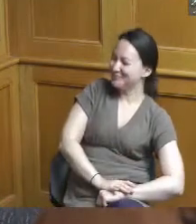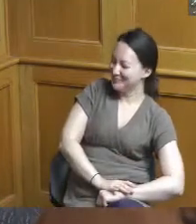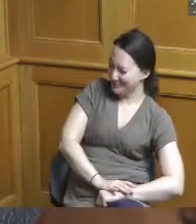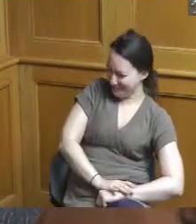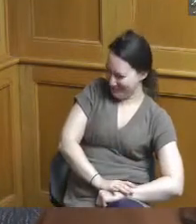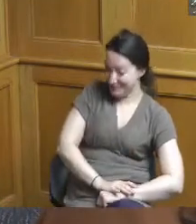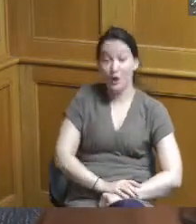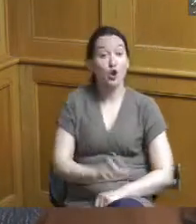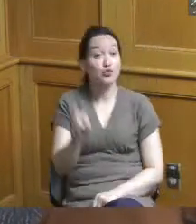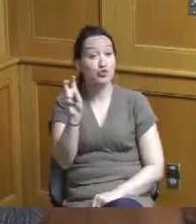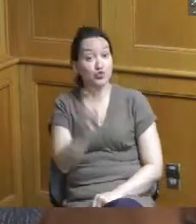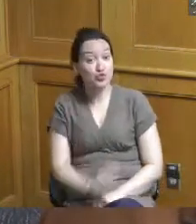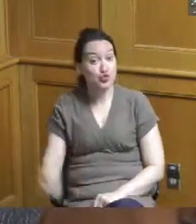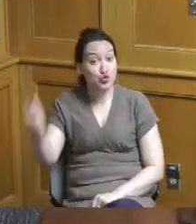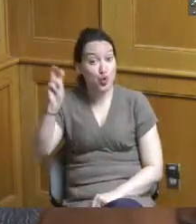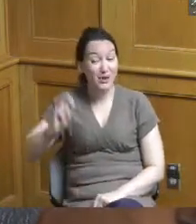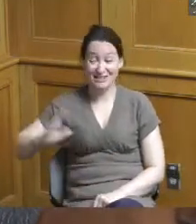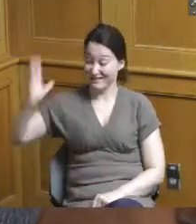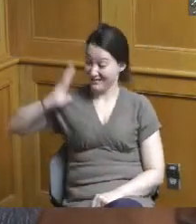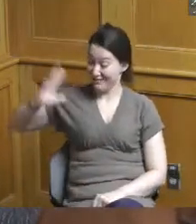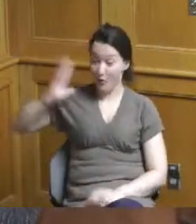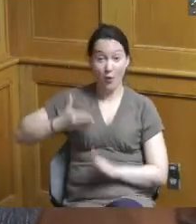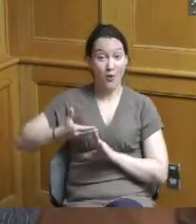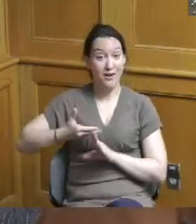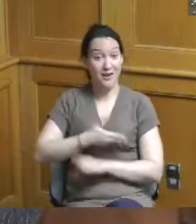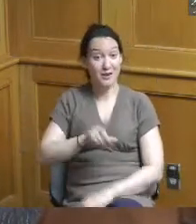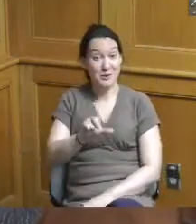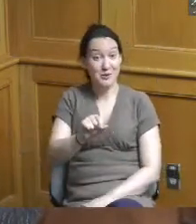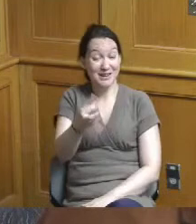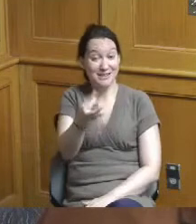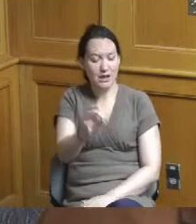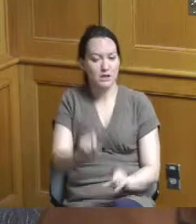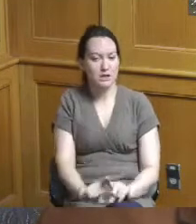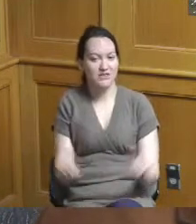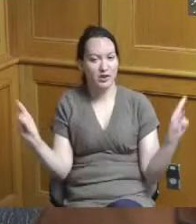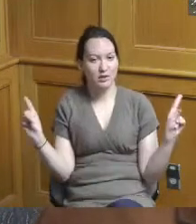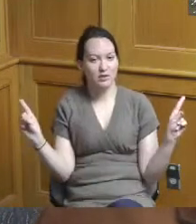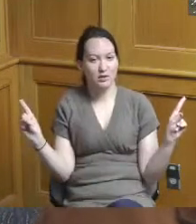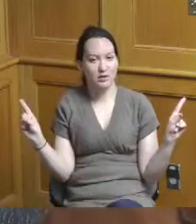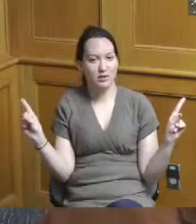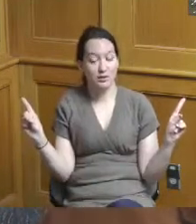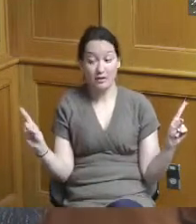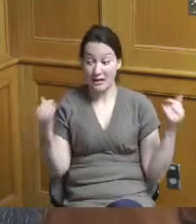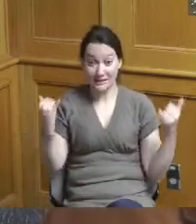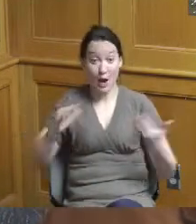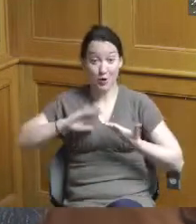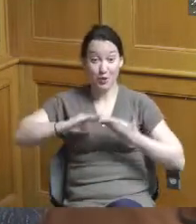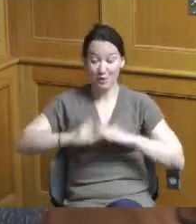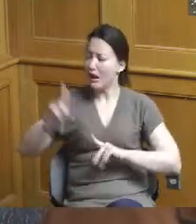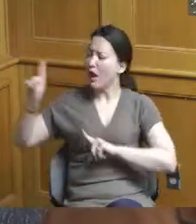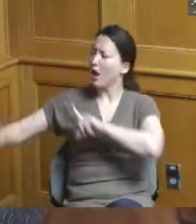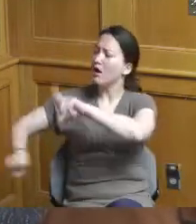tourism was different before Covid I don't think if we went to the community today headquarter